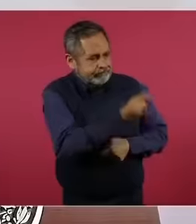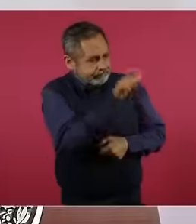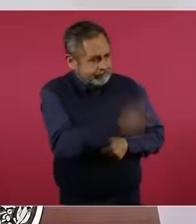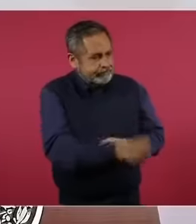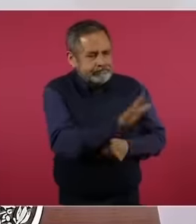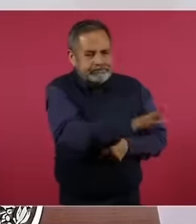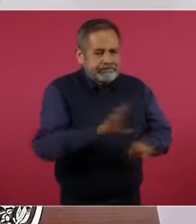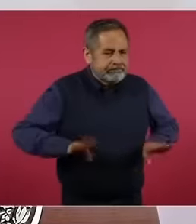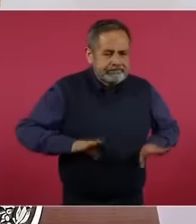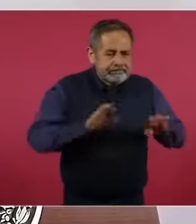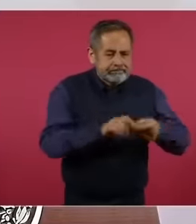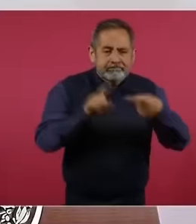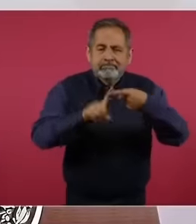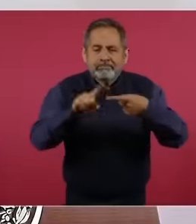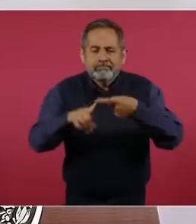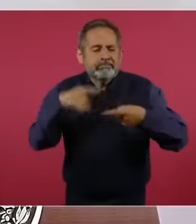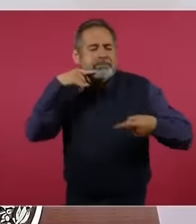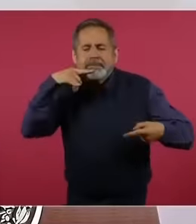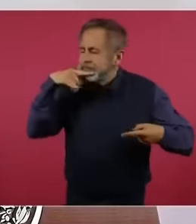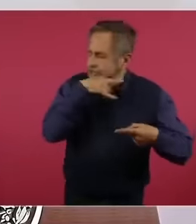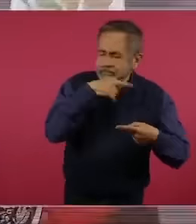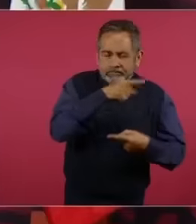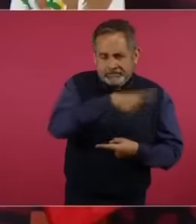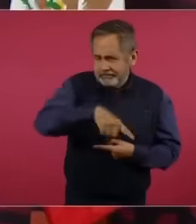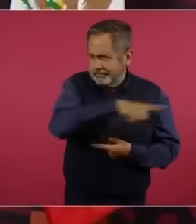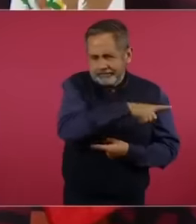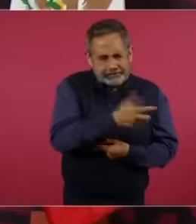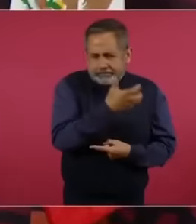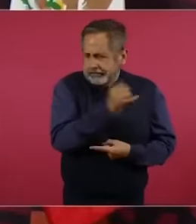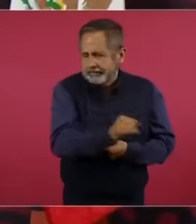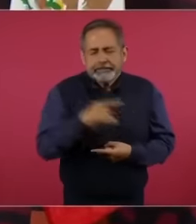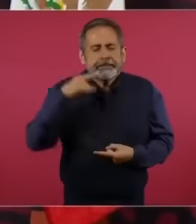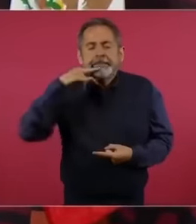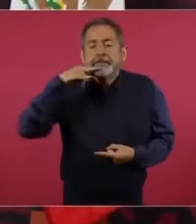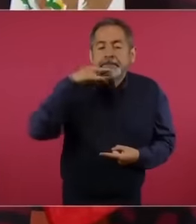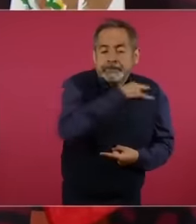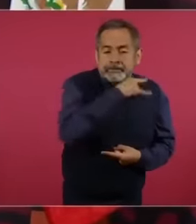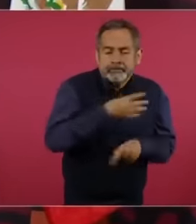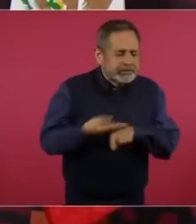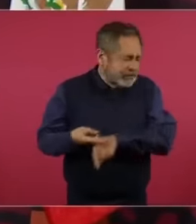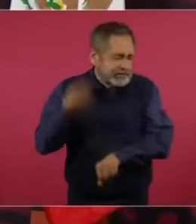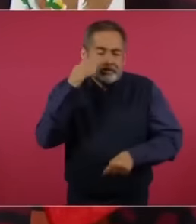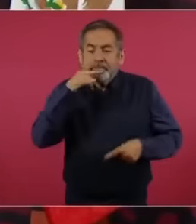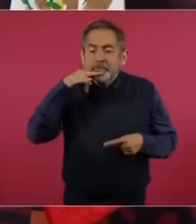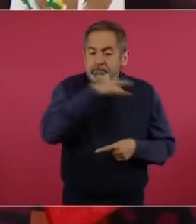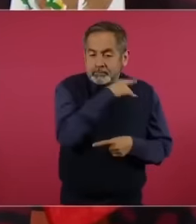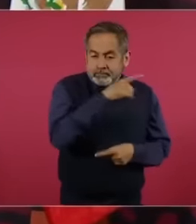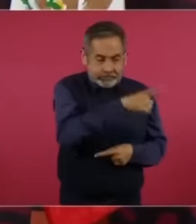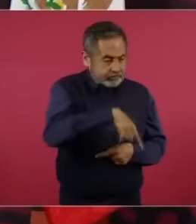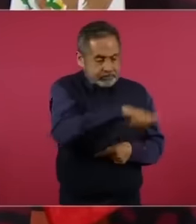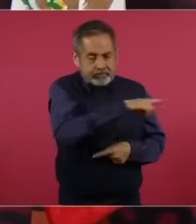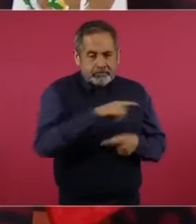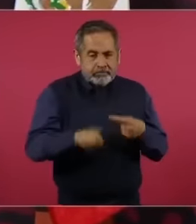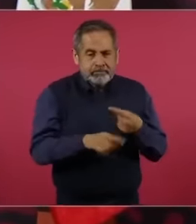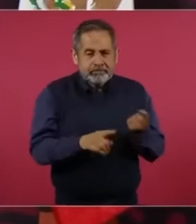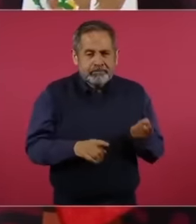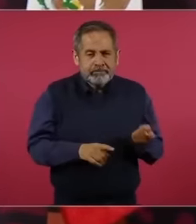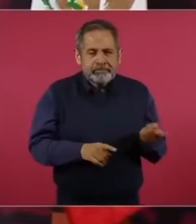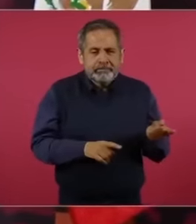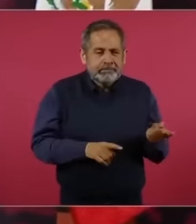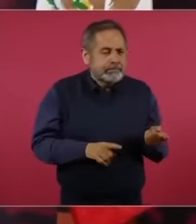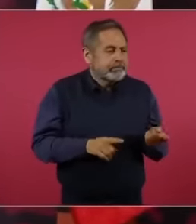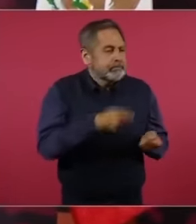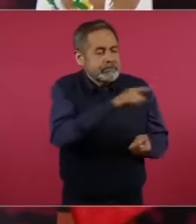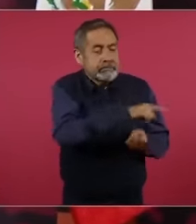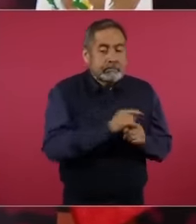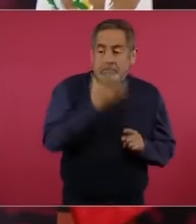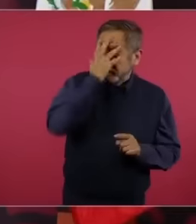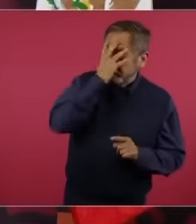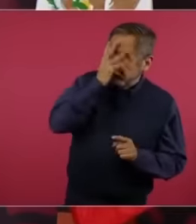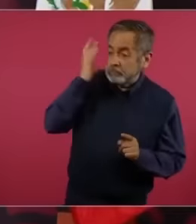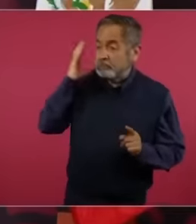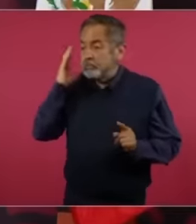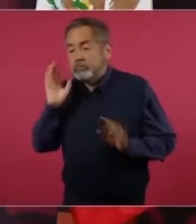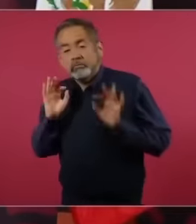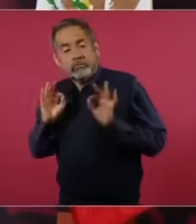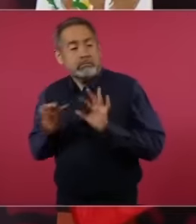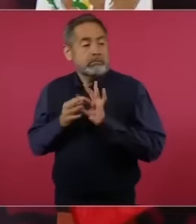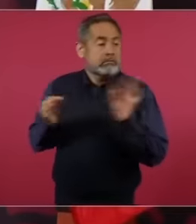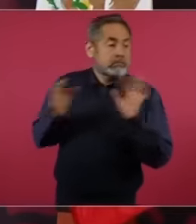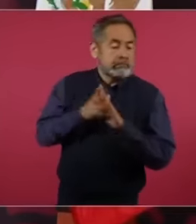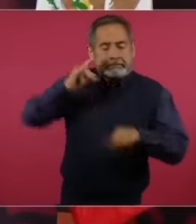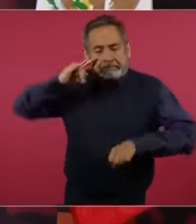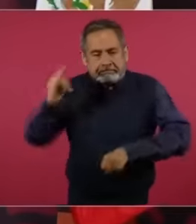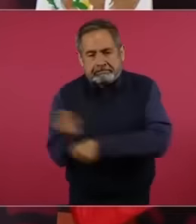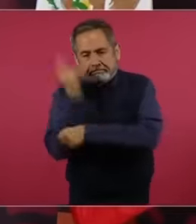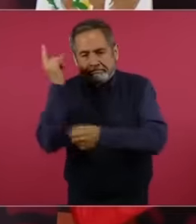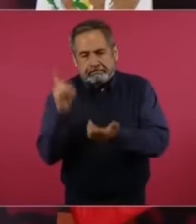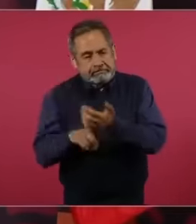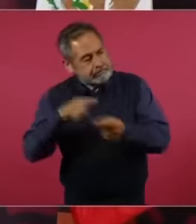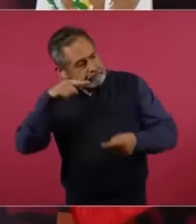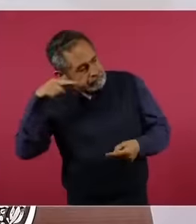hypocrisy, very hypocritical, double standards, double speech